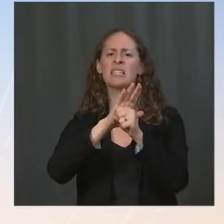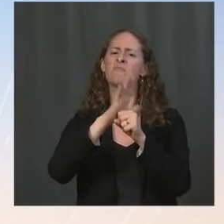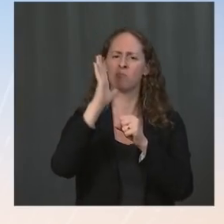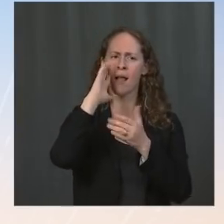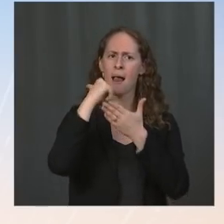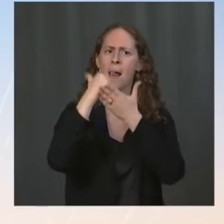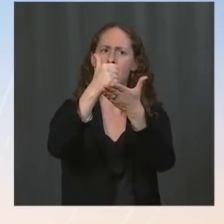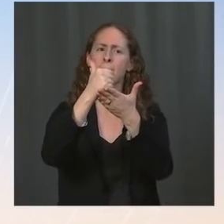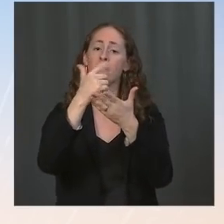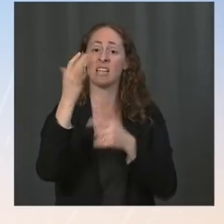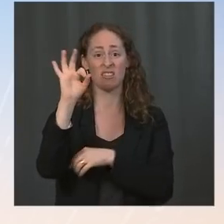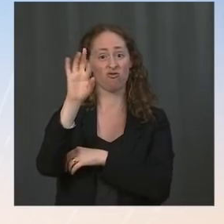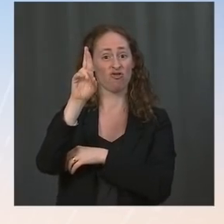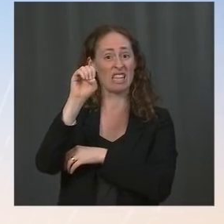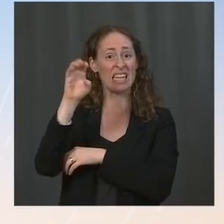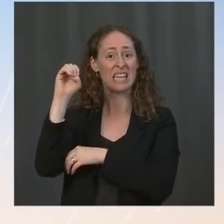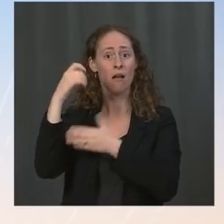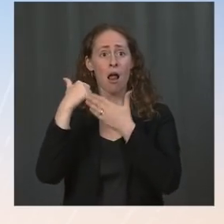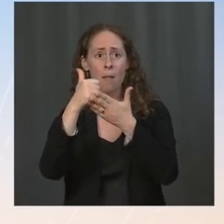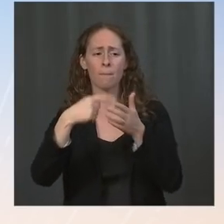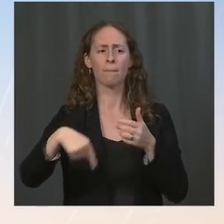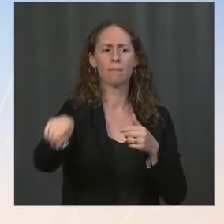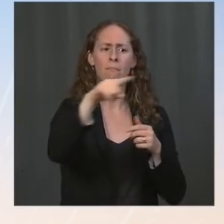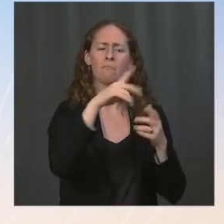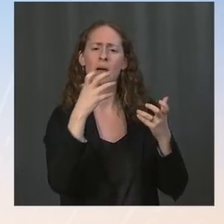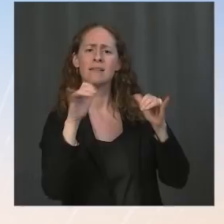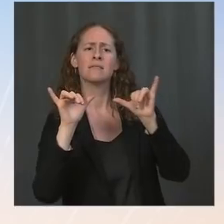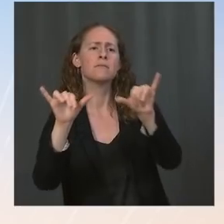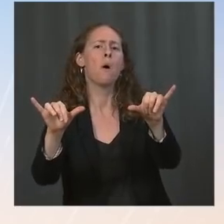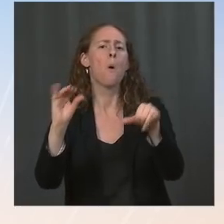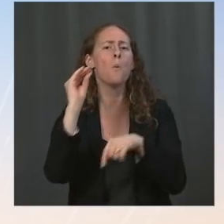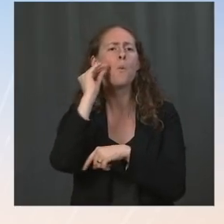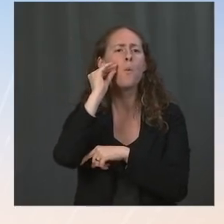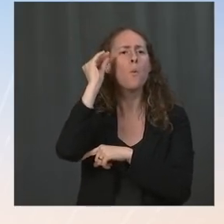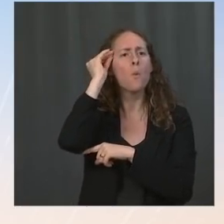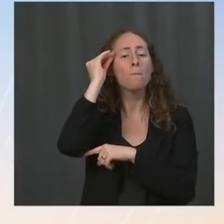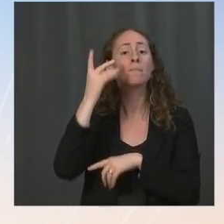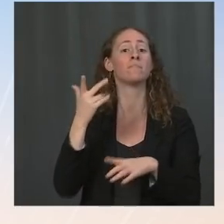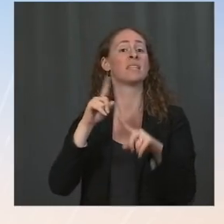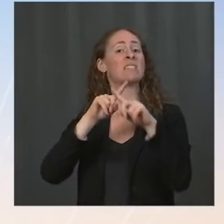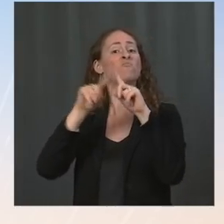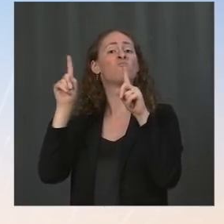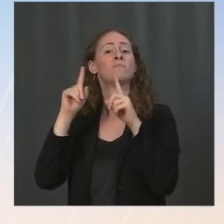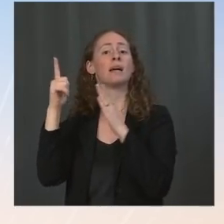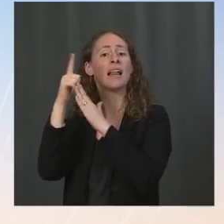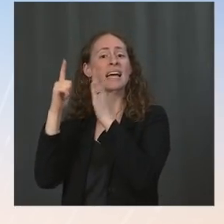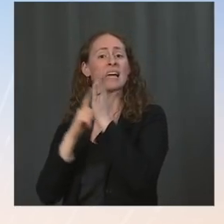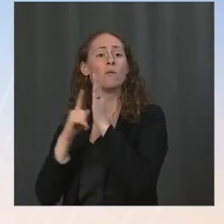And presidents of several major legal organizations -- including the Legal Services Corporation, the American Bar Association,